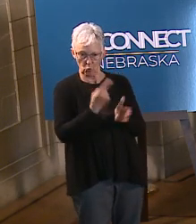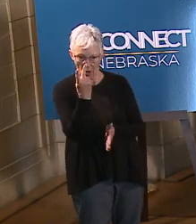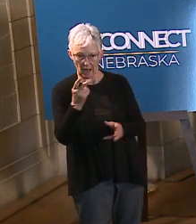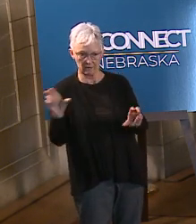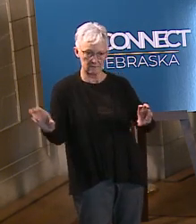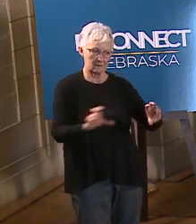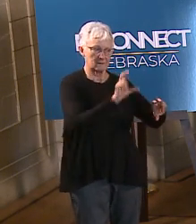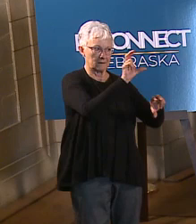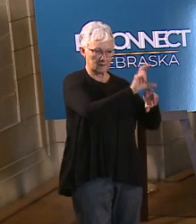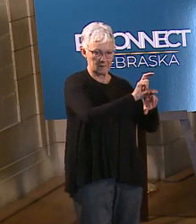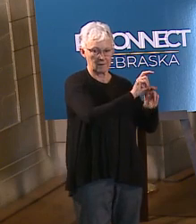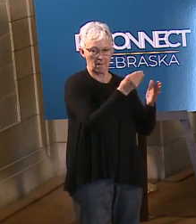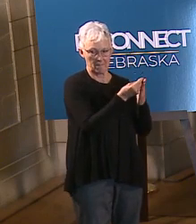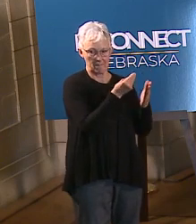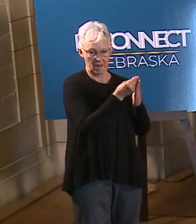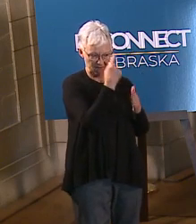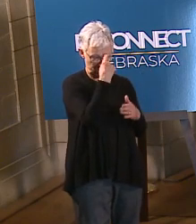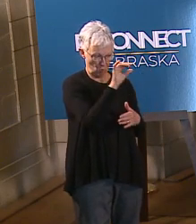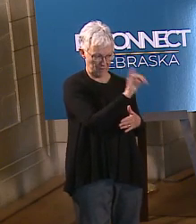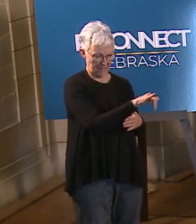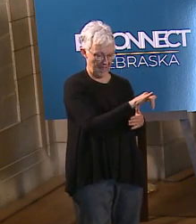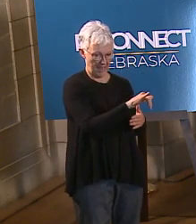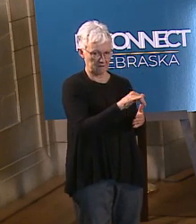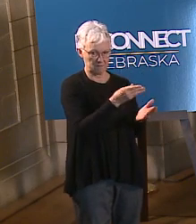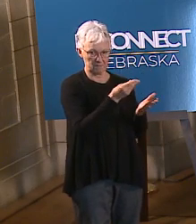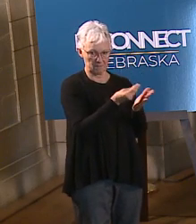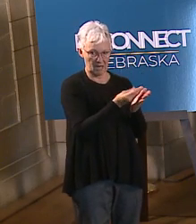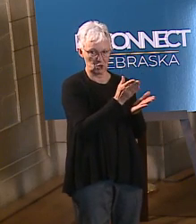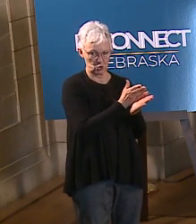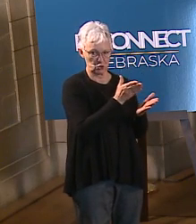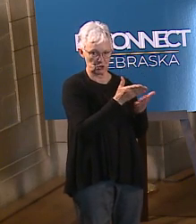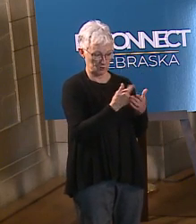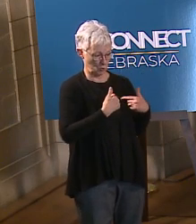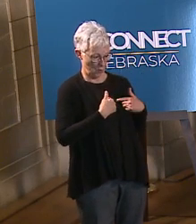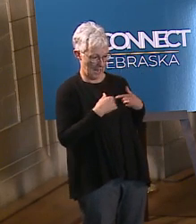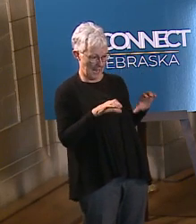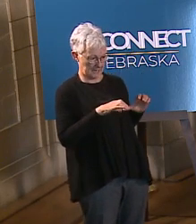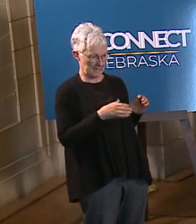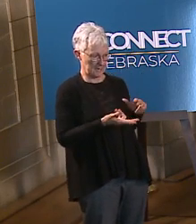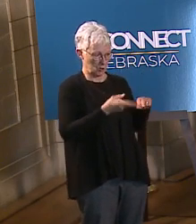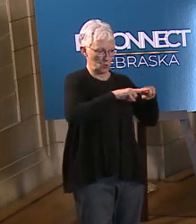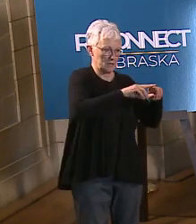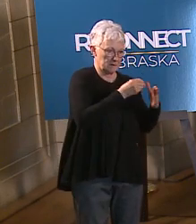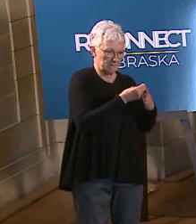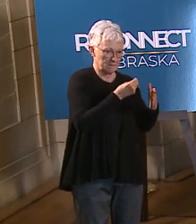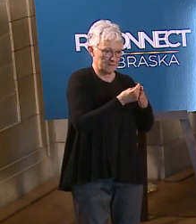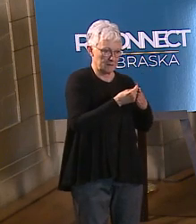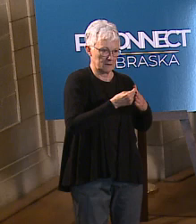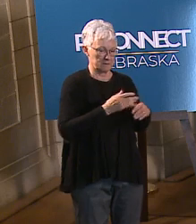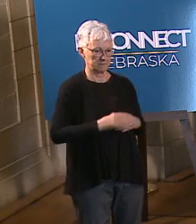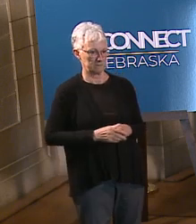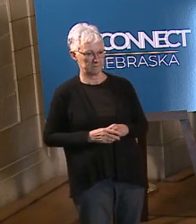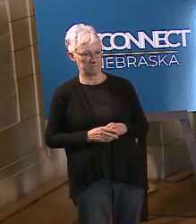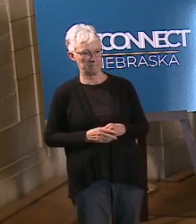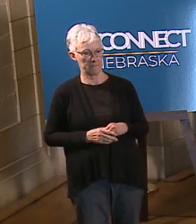WELL THOUGHT OUT COMPARED TO THE WORK WE WERE ALREADY DOING, AND WE HAD ADDED MONEY IN TWICE, ESSENTIALLY, FOR THIS PROGRAM IN THIS BUDGET.